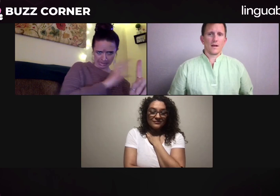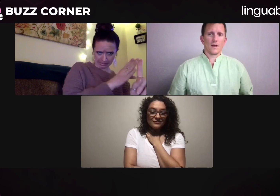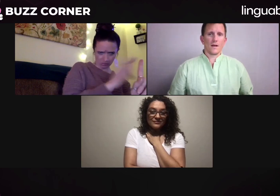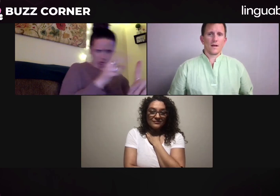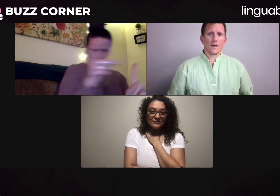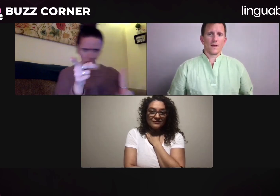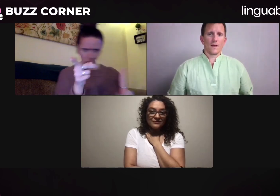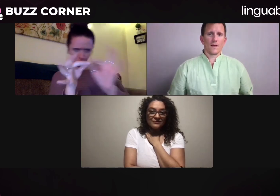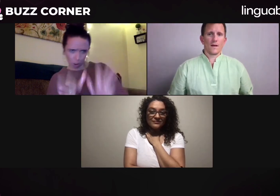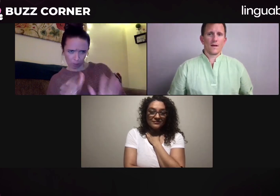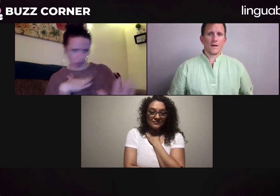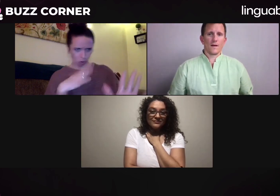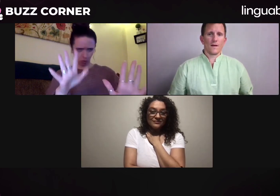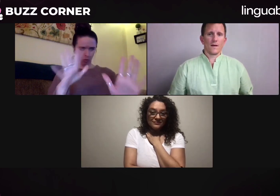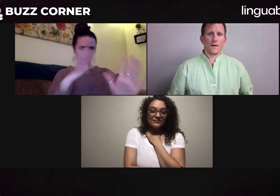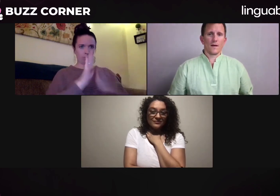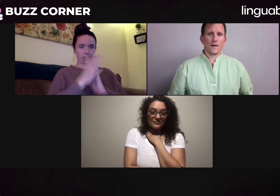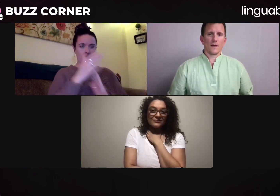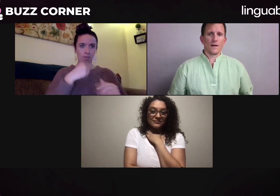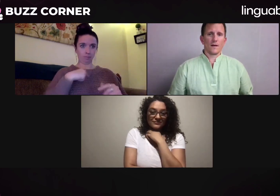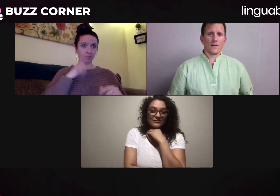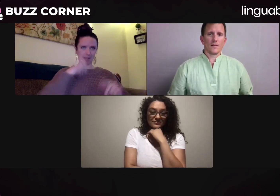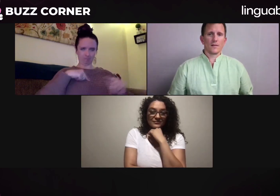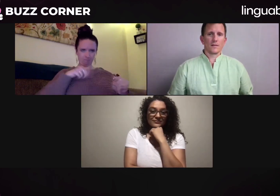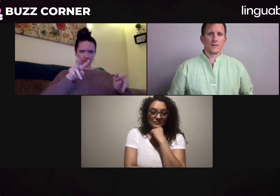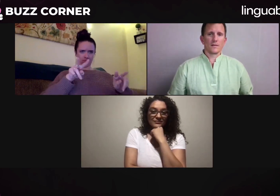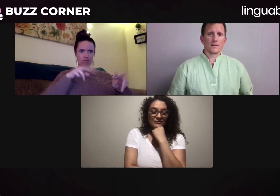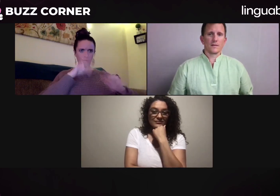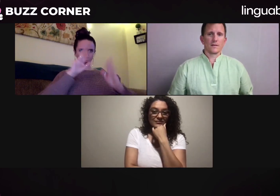those role delineations are really important to keep clear.